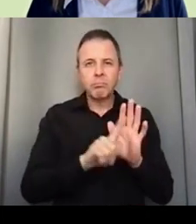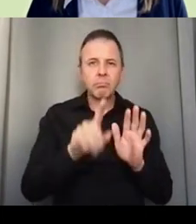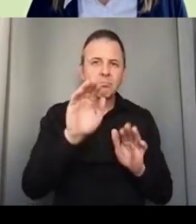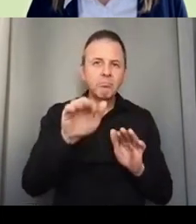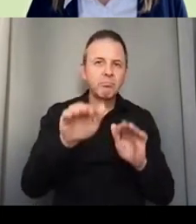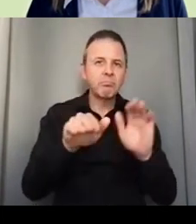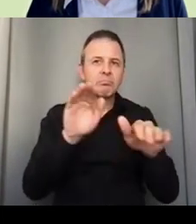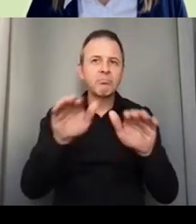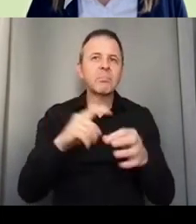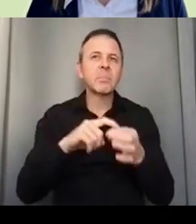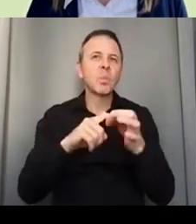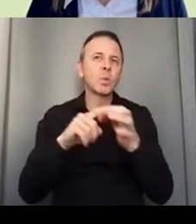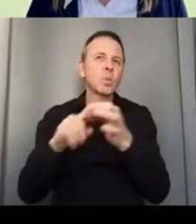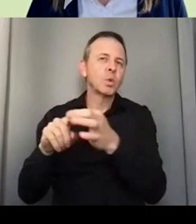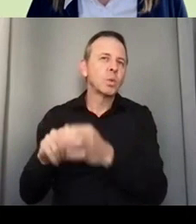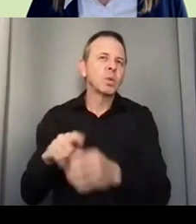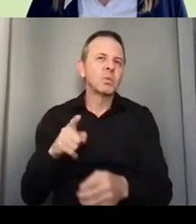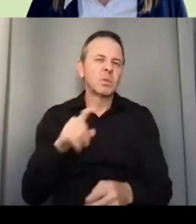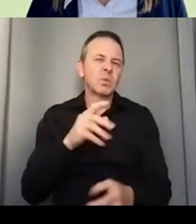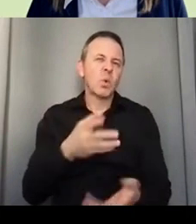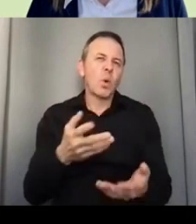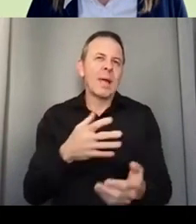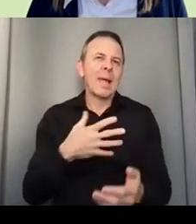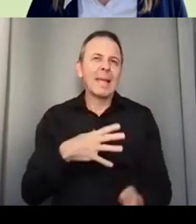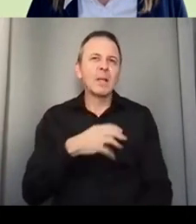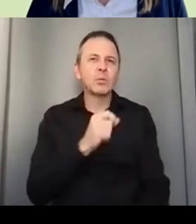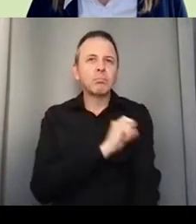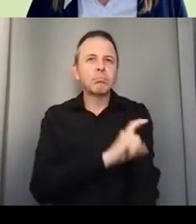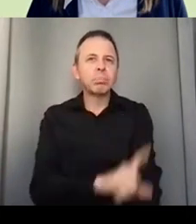to do it so gain confidence in asking questions whenever wherever you are